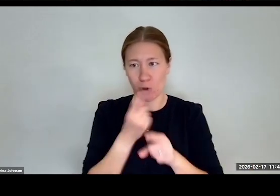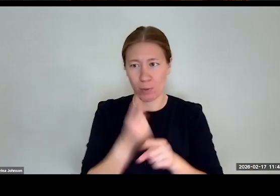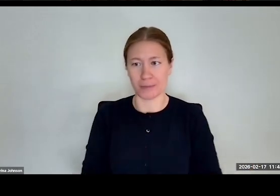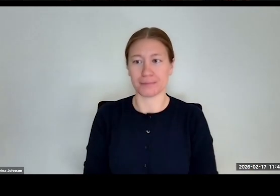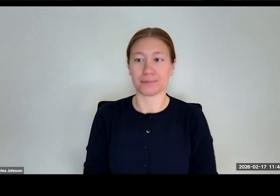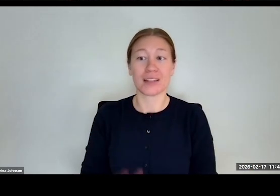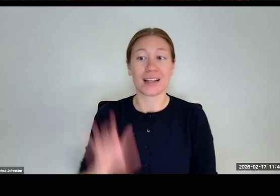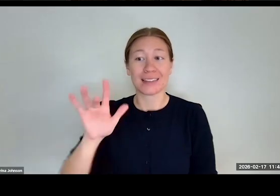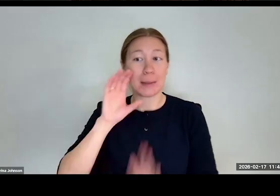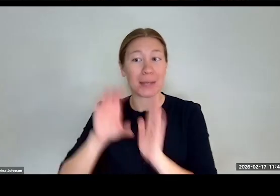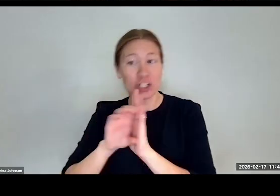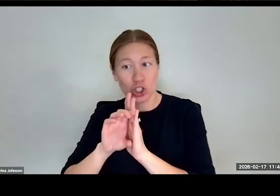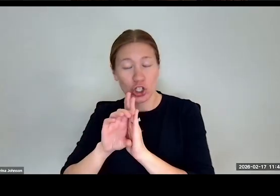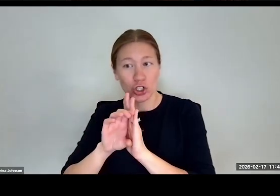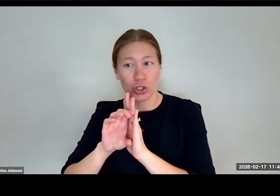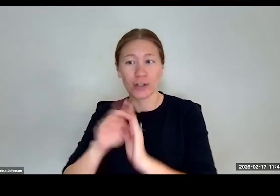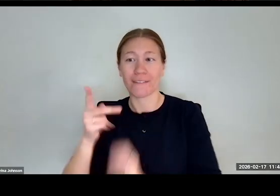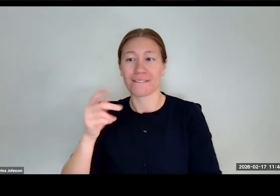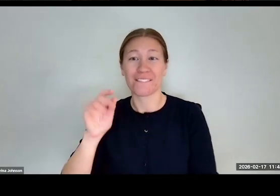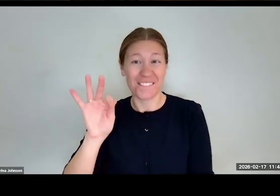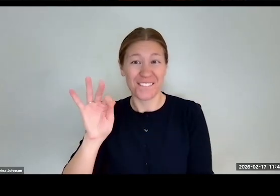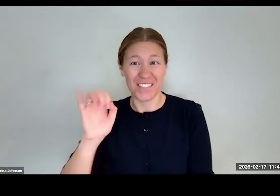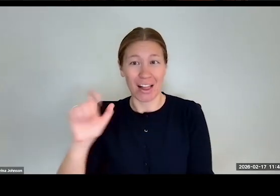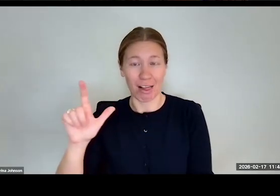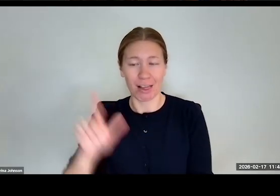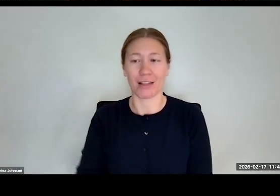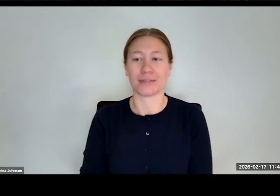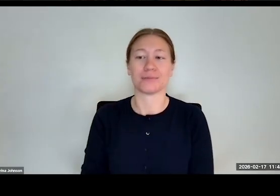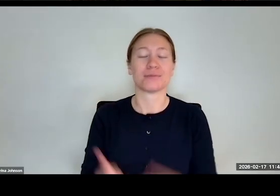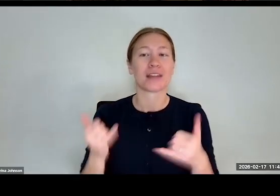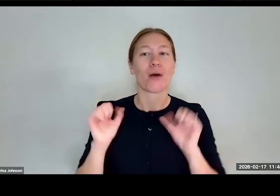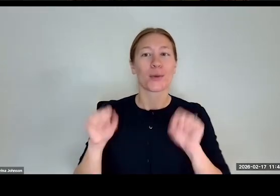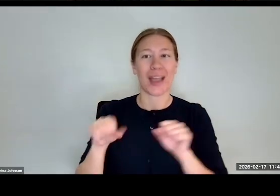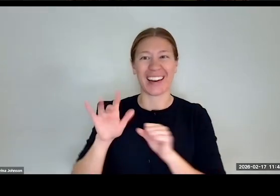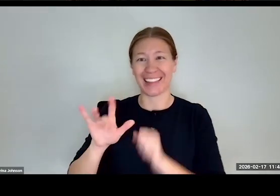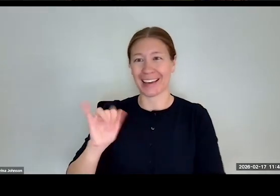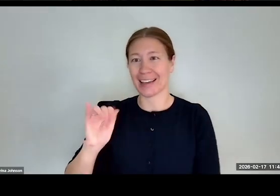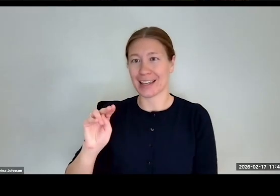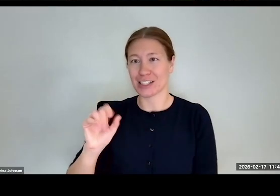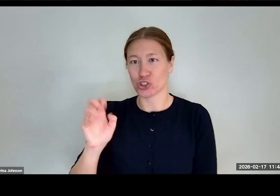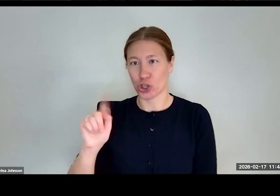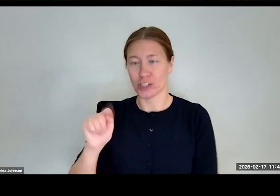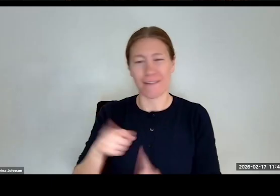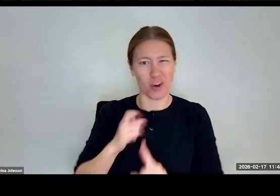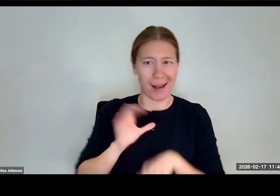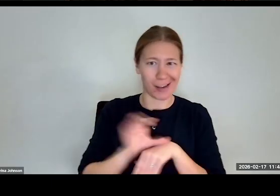I can either insert an image from my documents on my computer or I can select the clipboard function